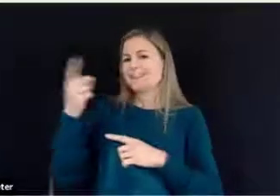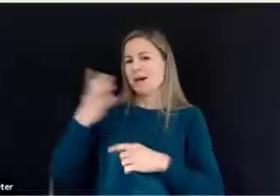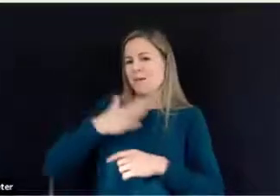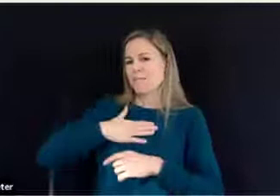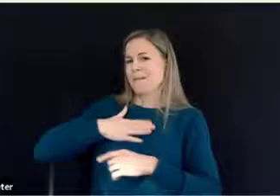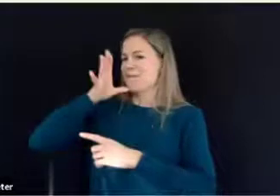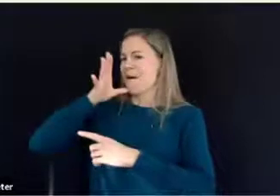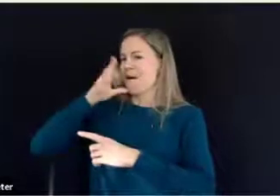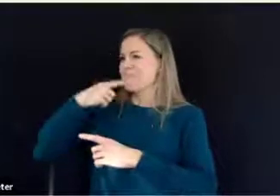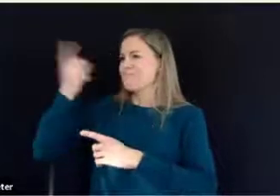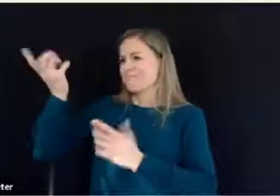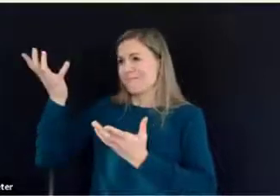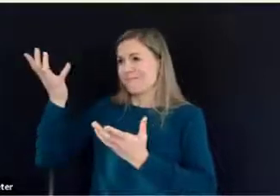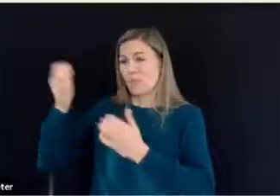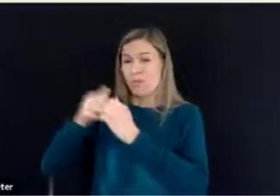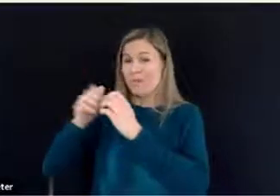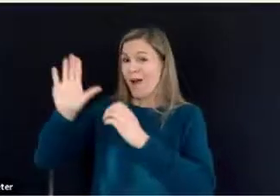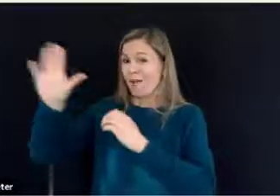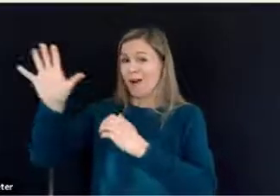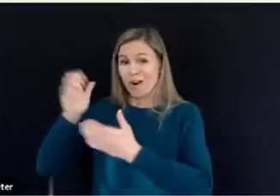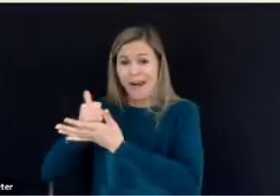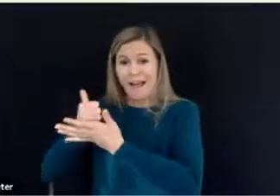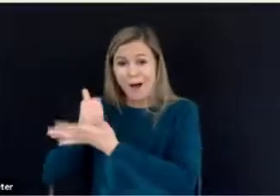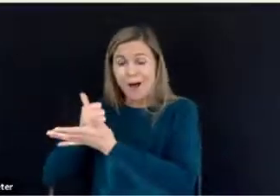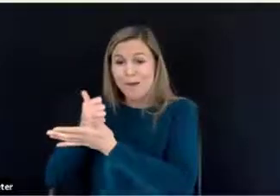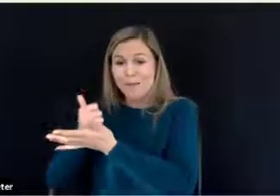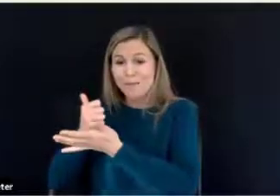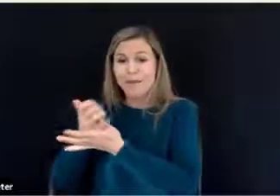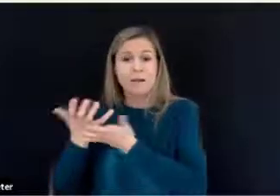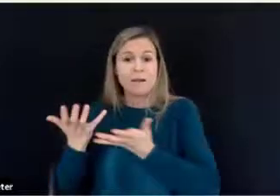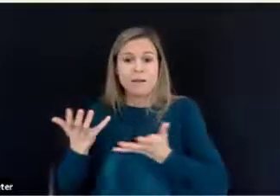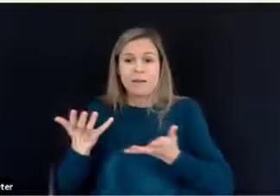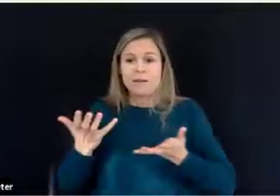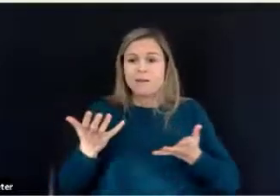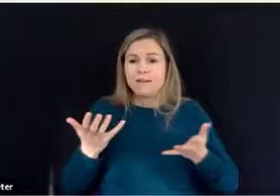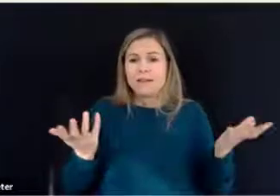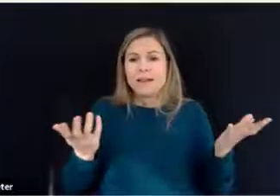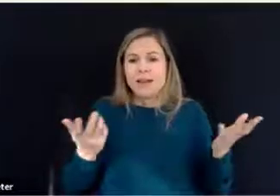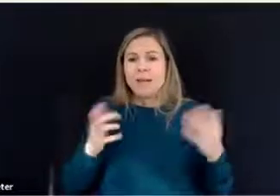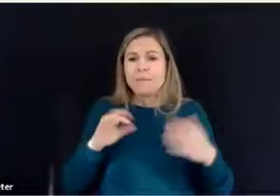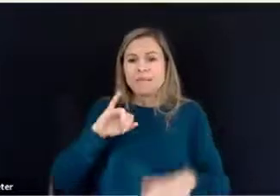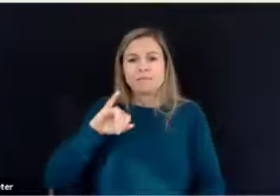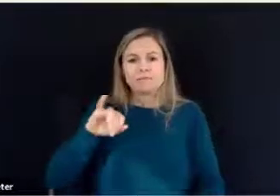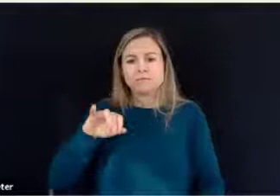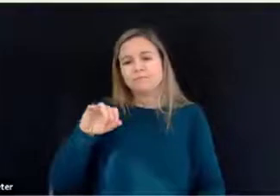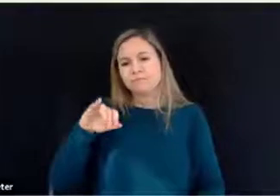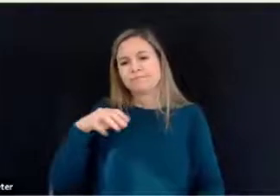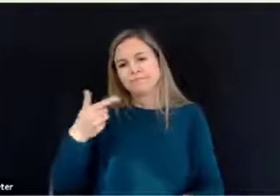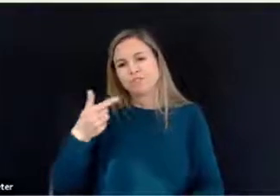but without my mother's help, I know Ginny would have had a G-tube much sooner than she did.